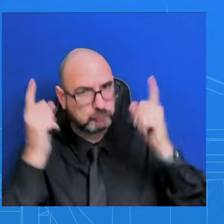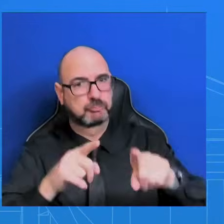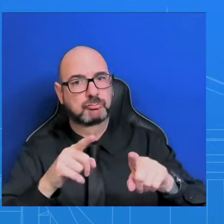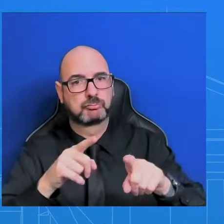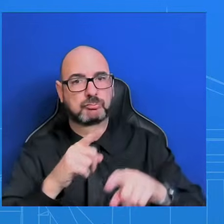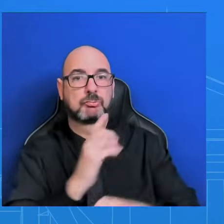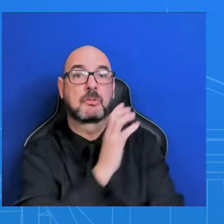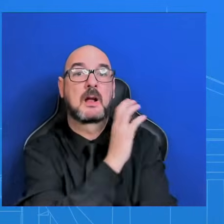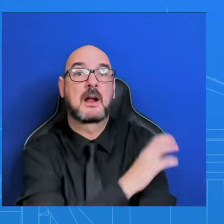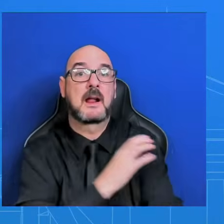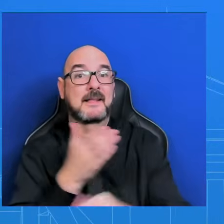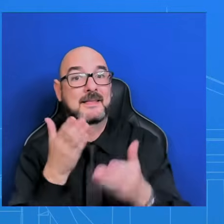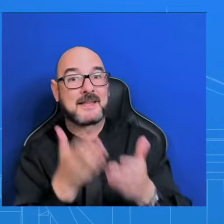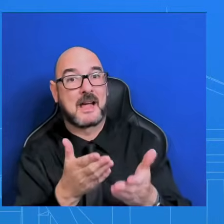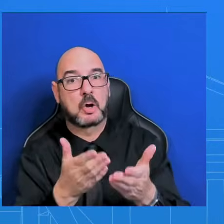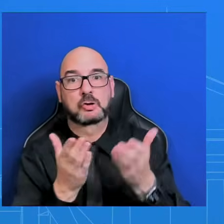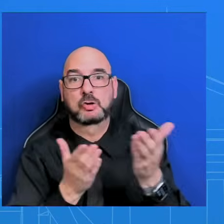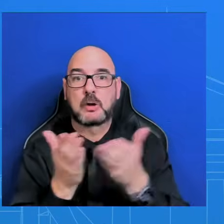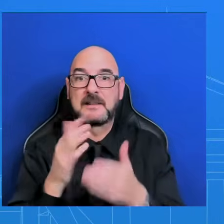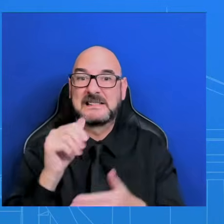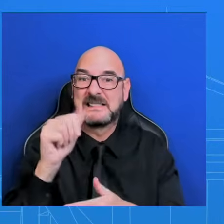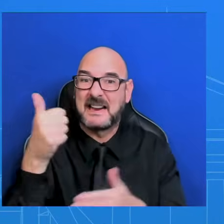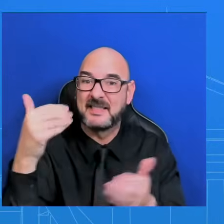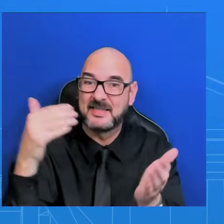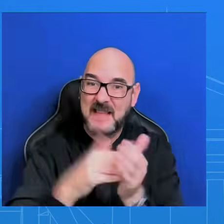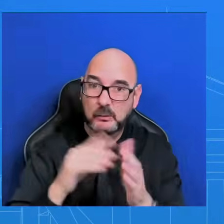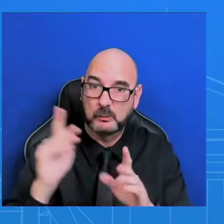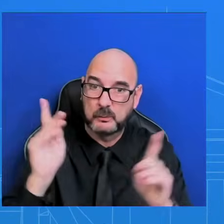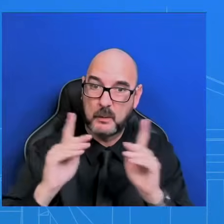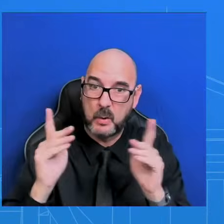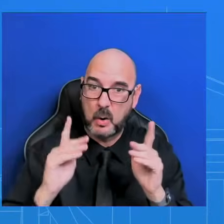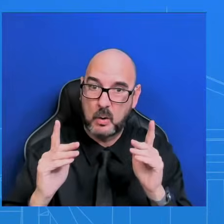So, they've been effective. And so -- and another thing that you've heard us speak to